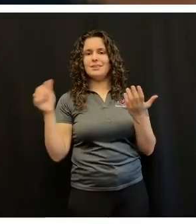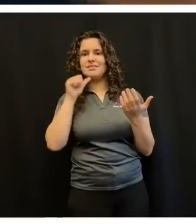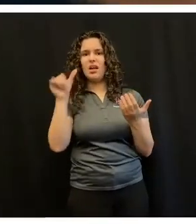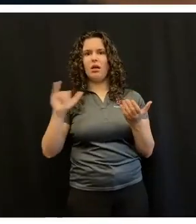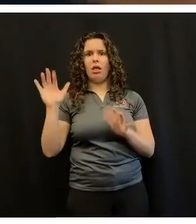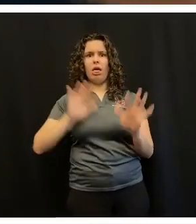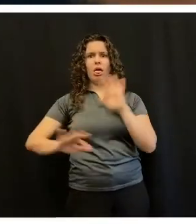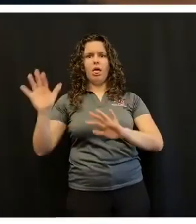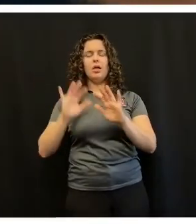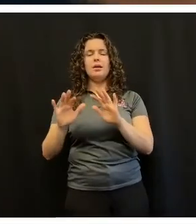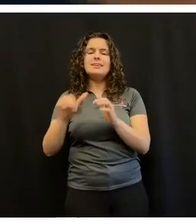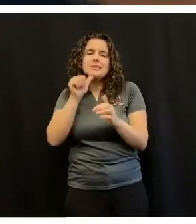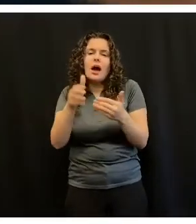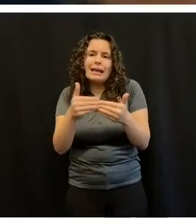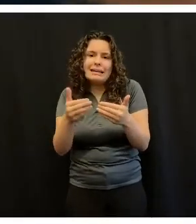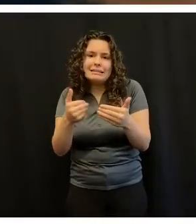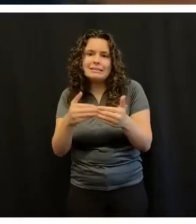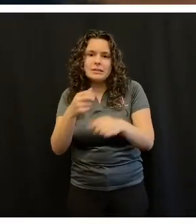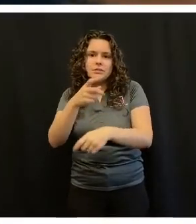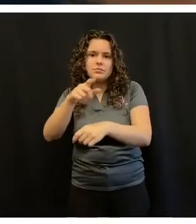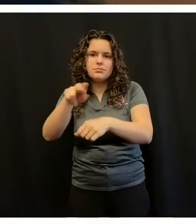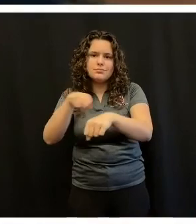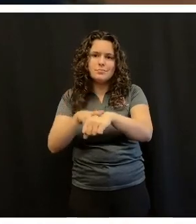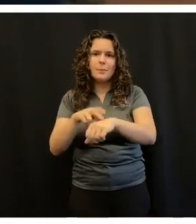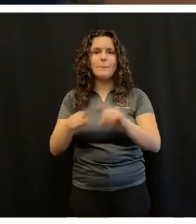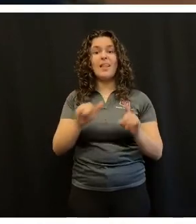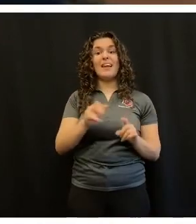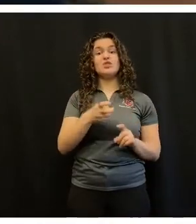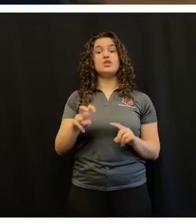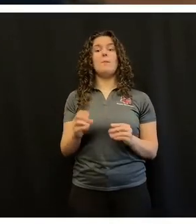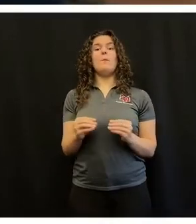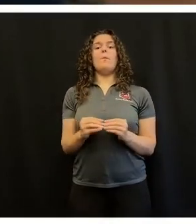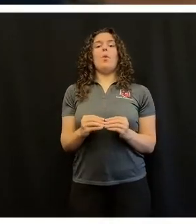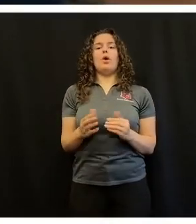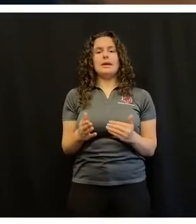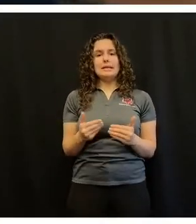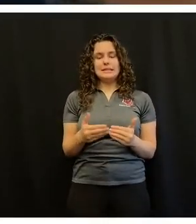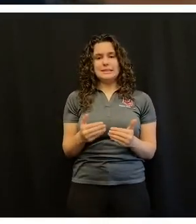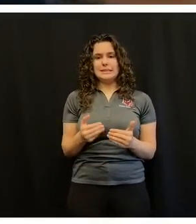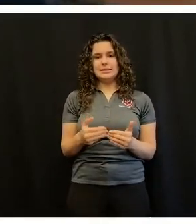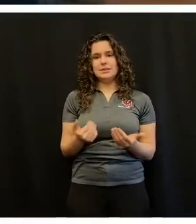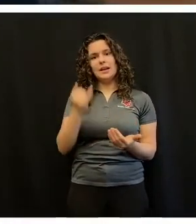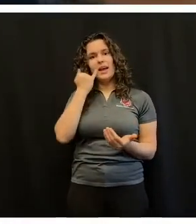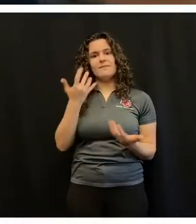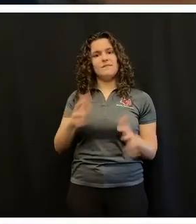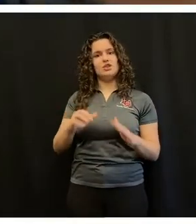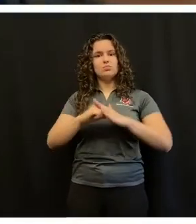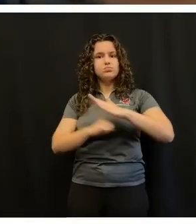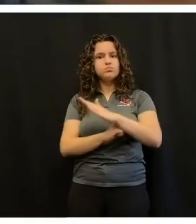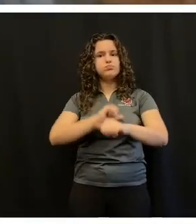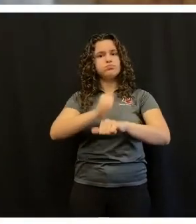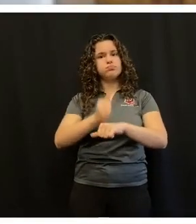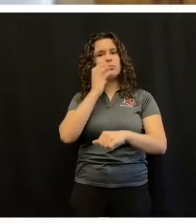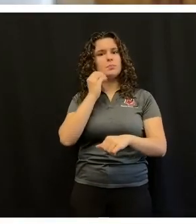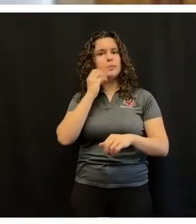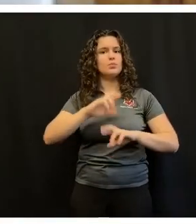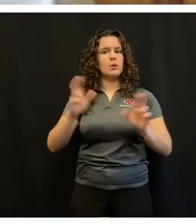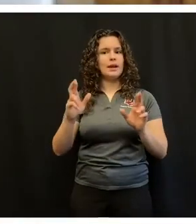but it's something that the transition could be done a lot easier if we already have that experience and the infrastructure in place. Now, I know the answer